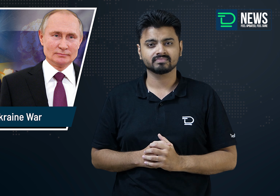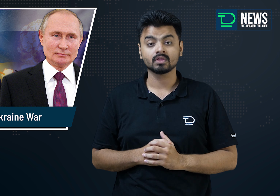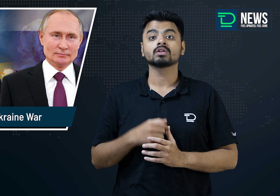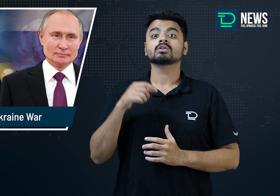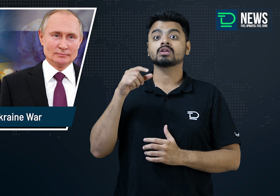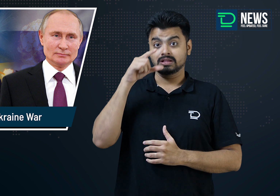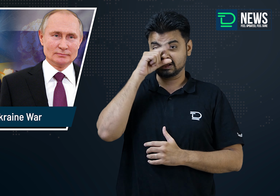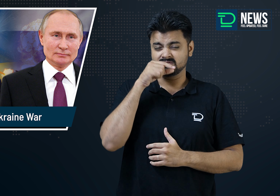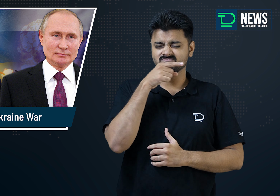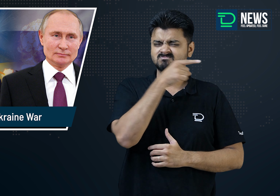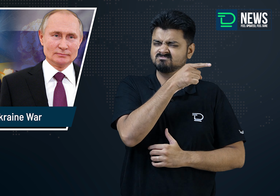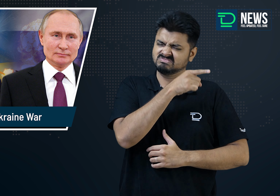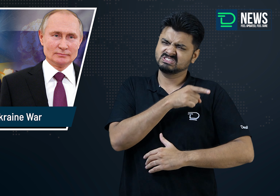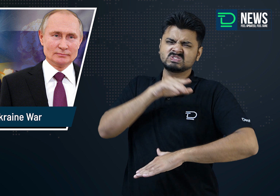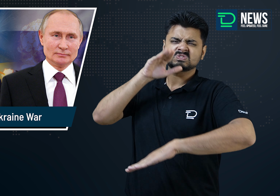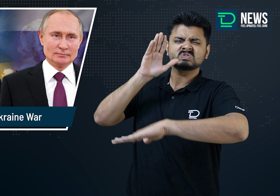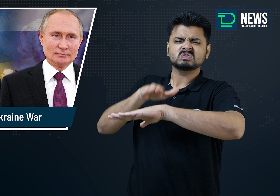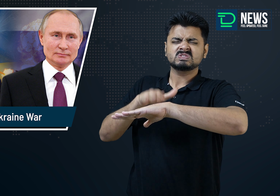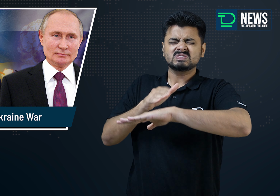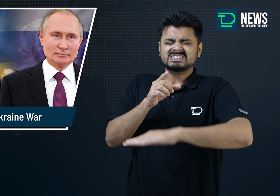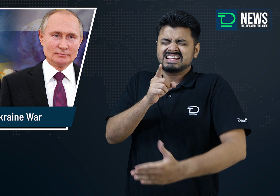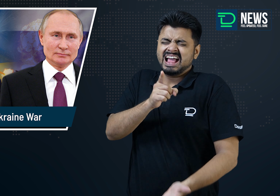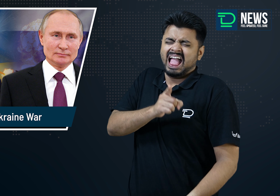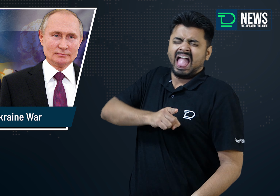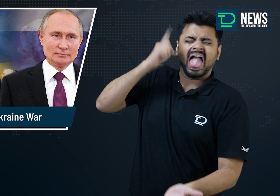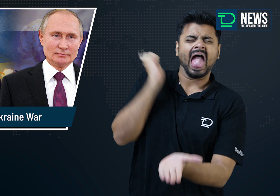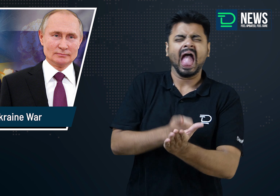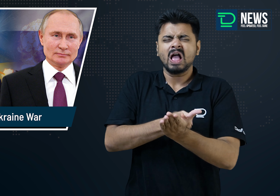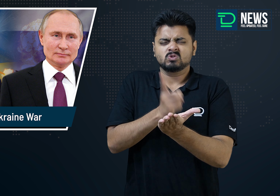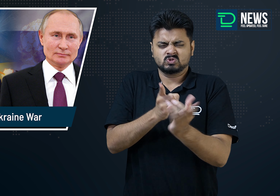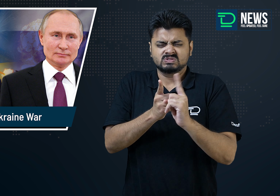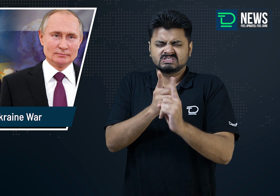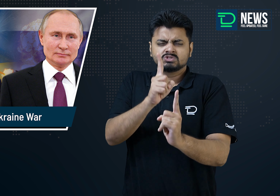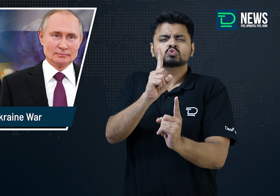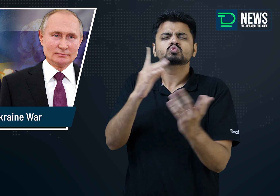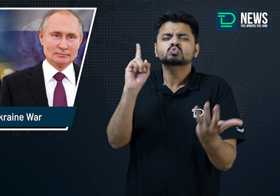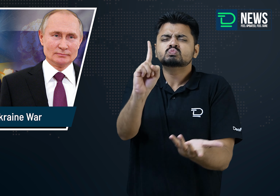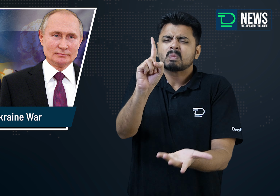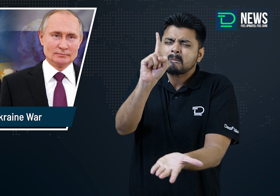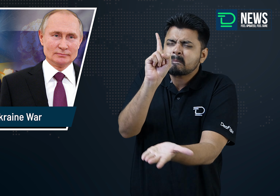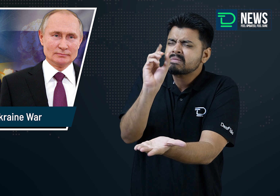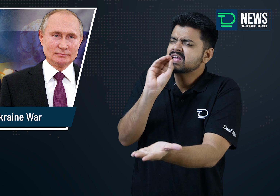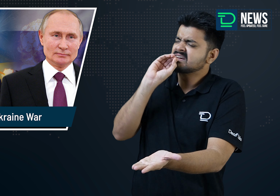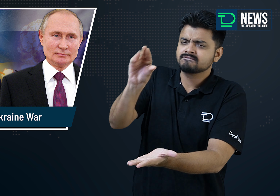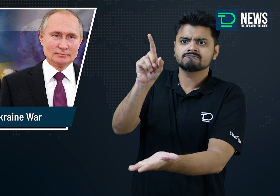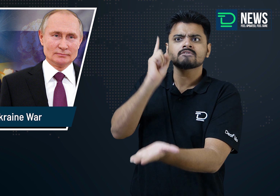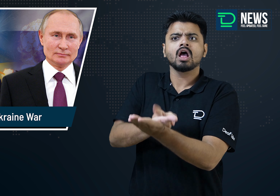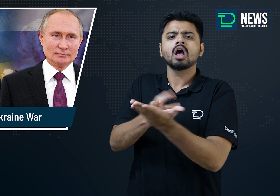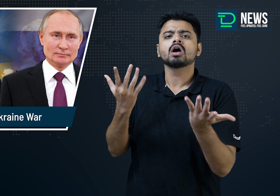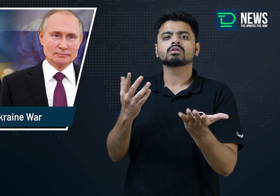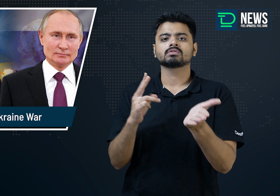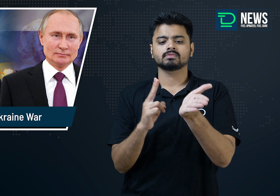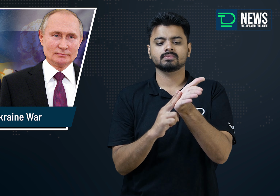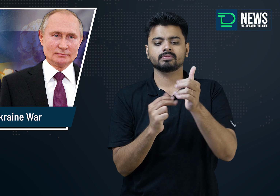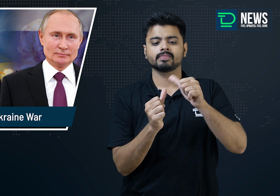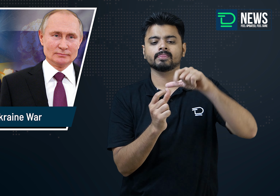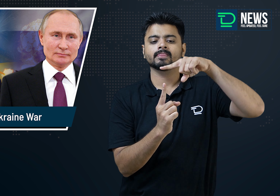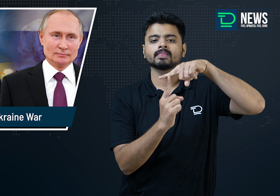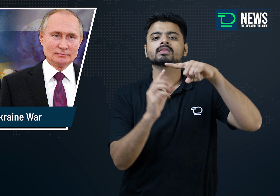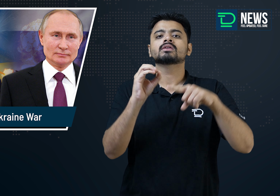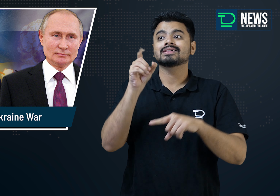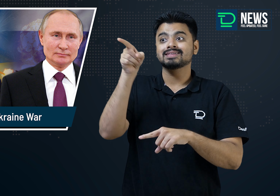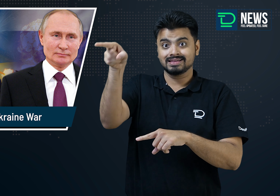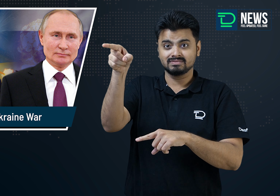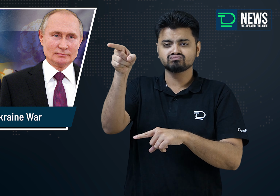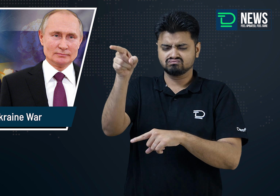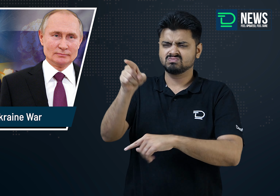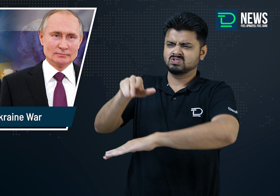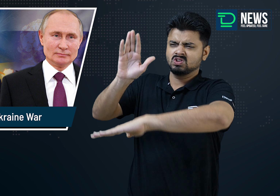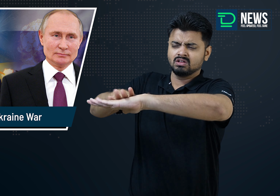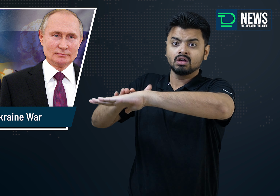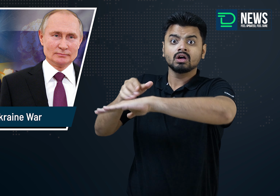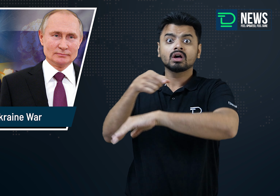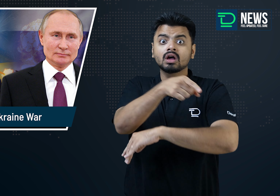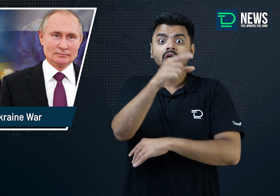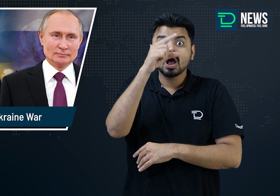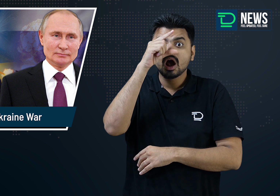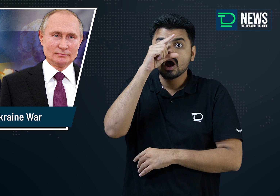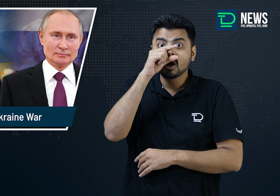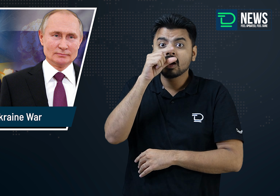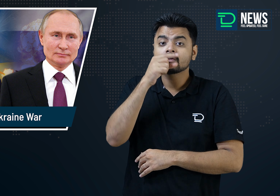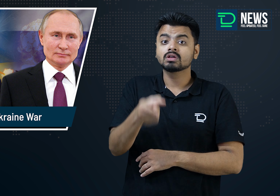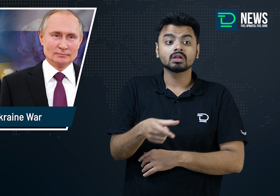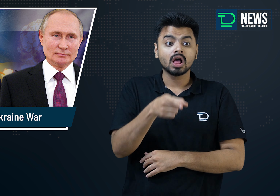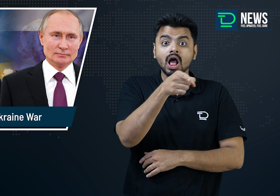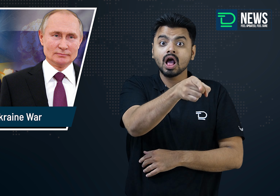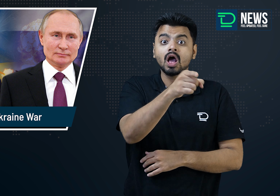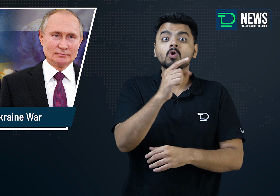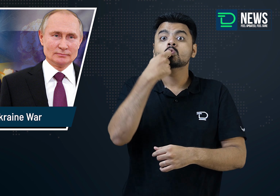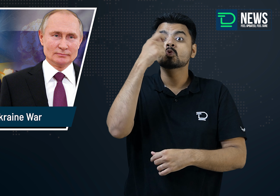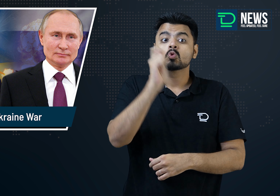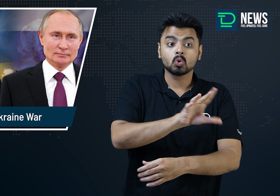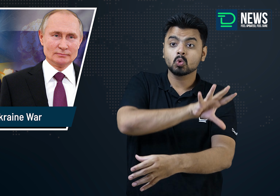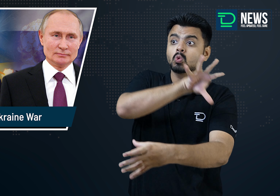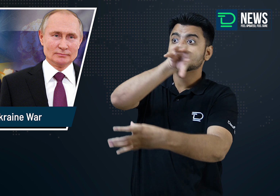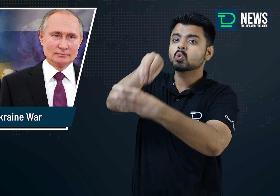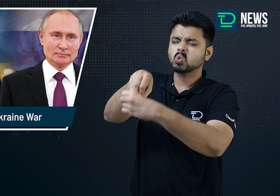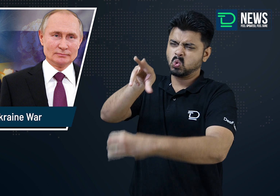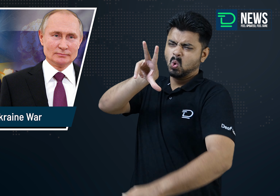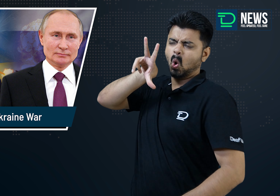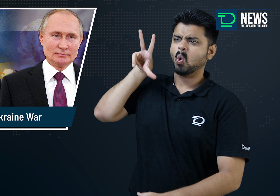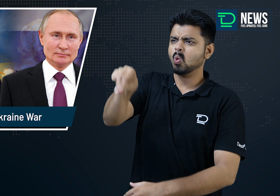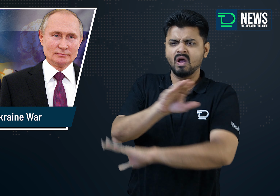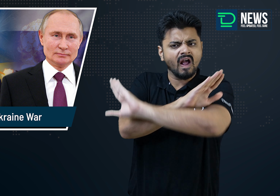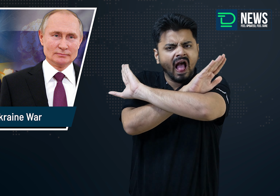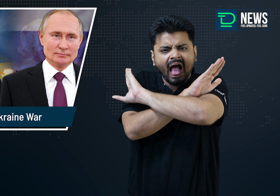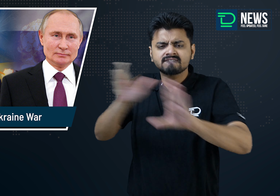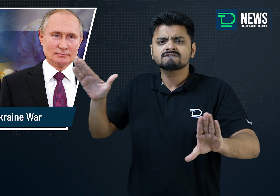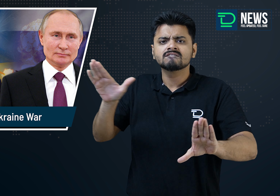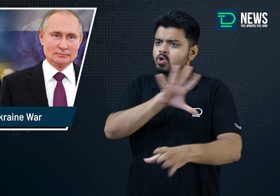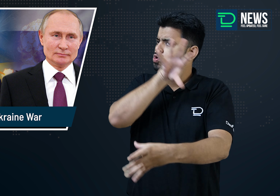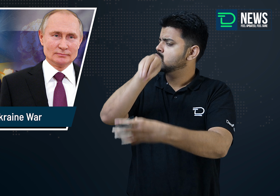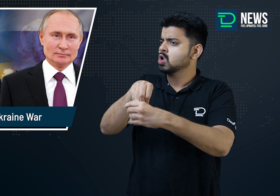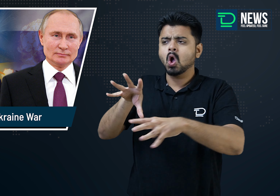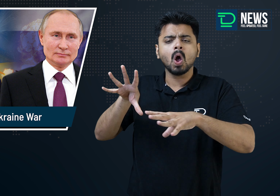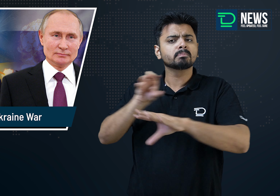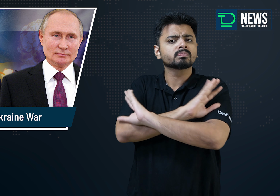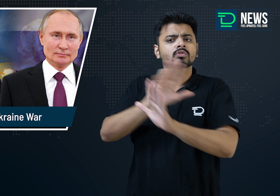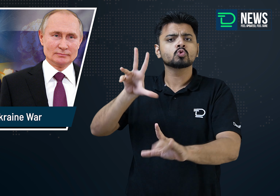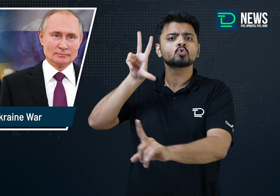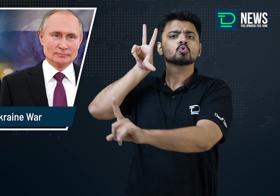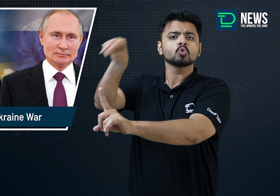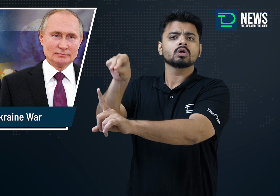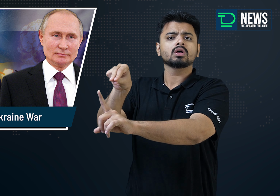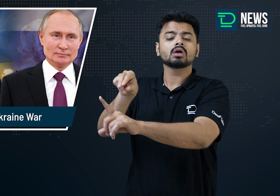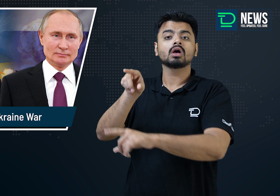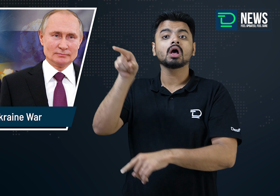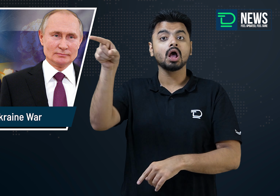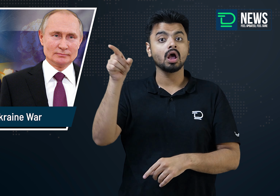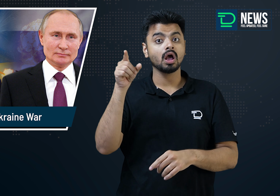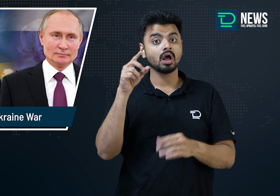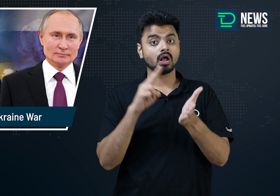One of Putin’s demands is that NATO never admit Ukraine.